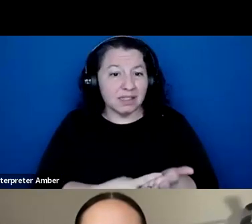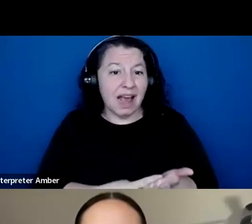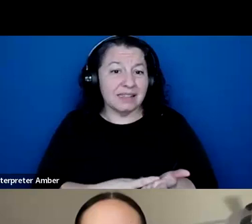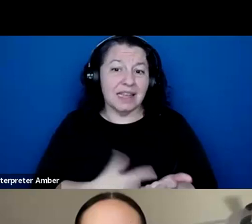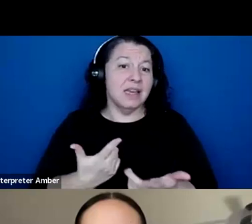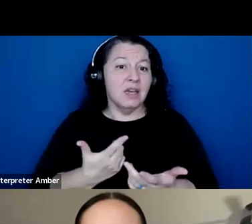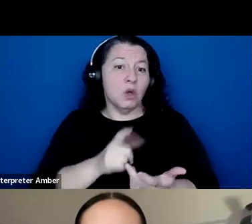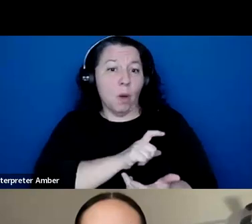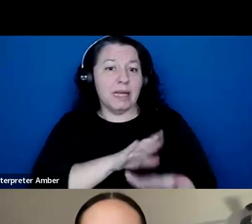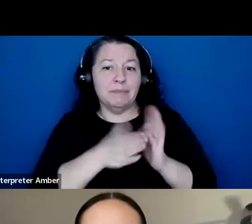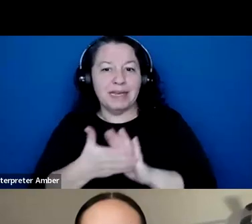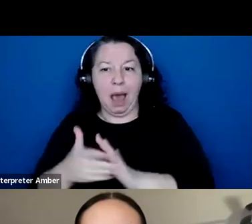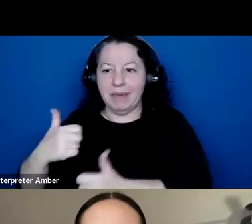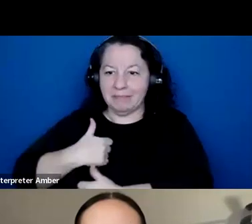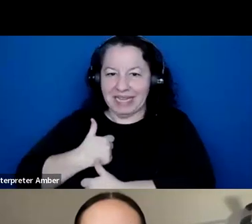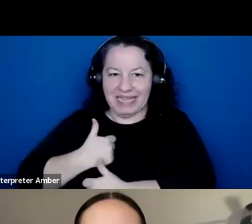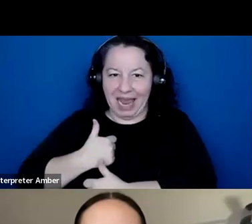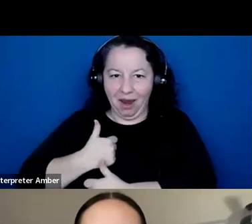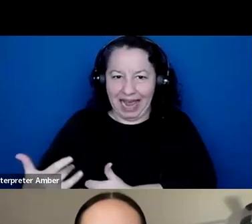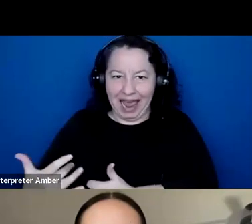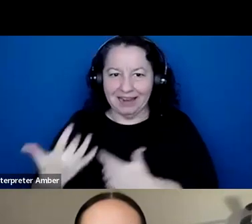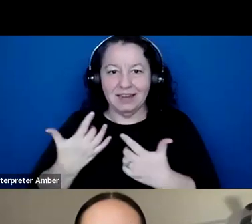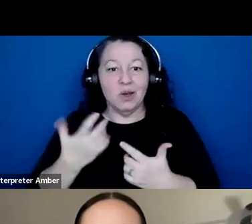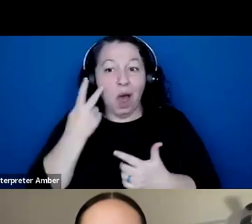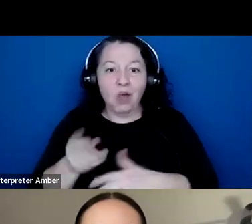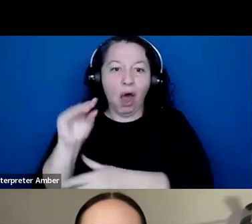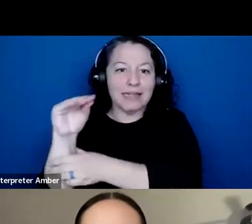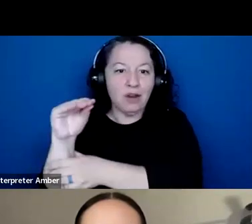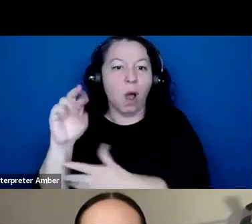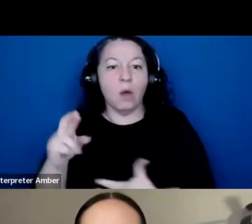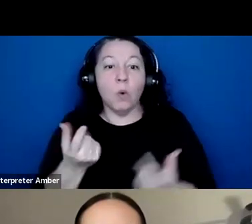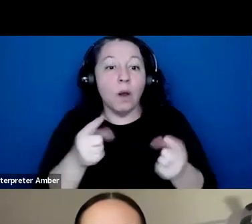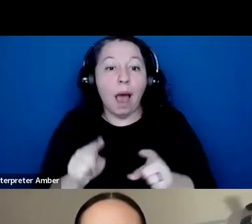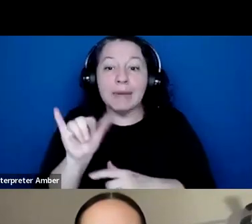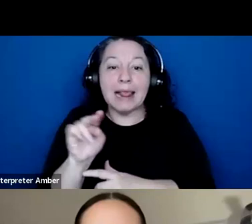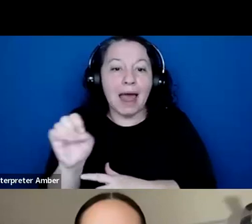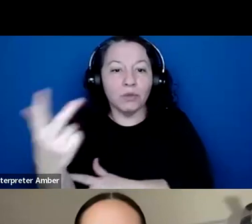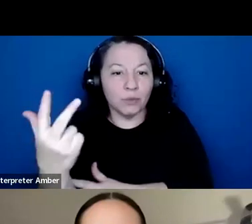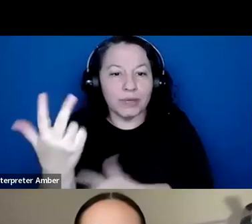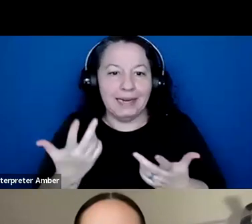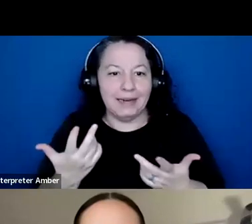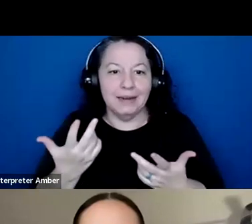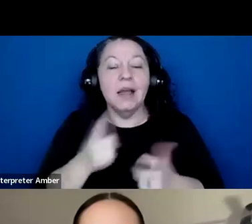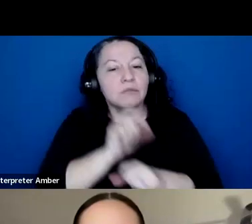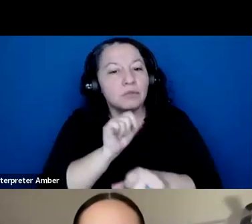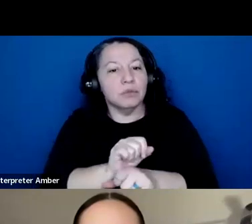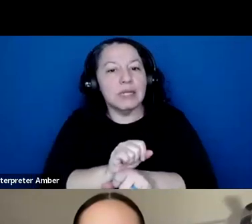at Standing Rock or that occurred at Line 3, or that is certainly evidenced at Cop City.